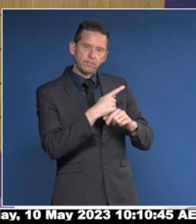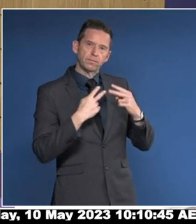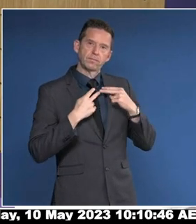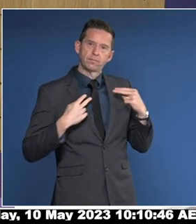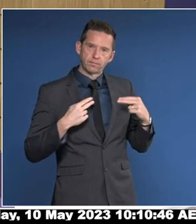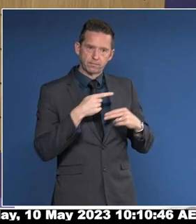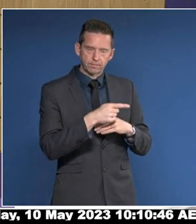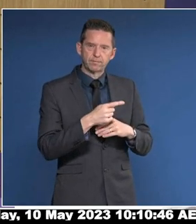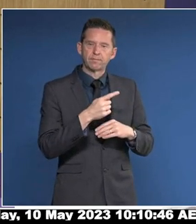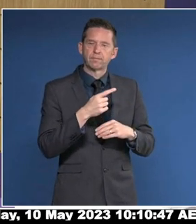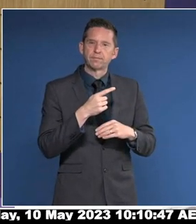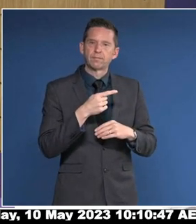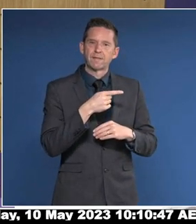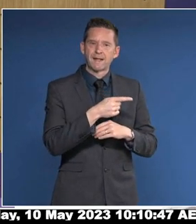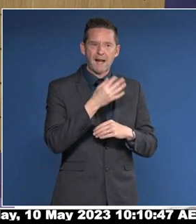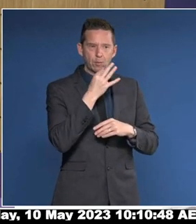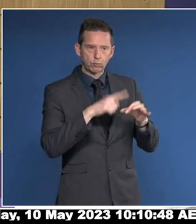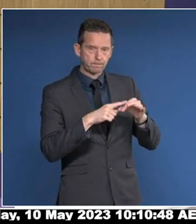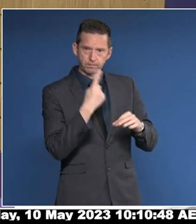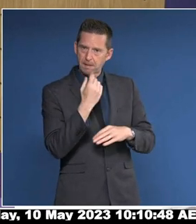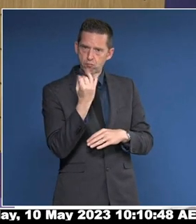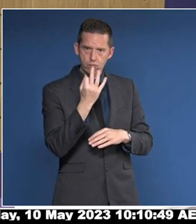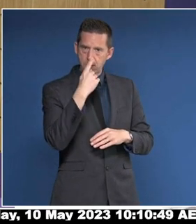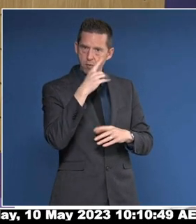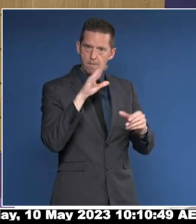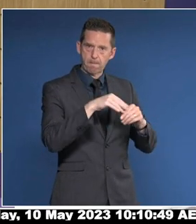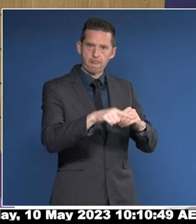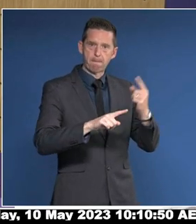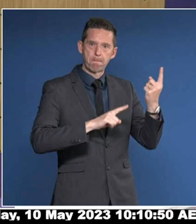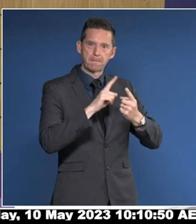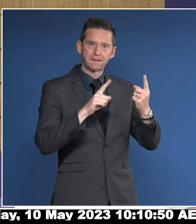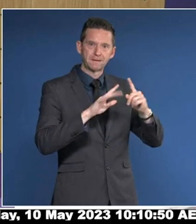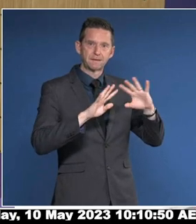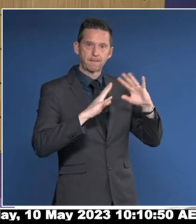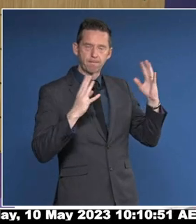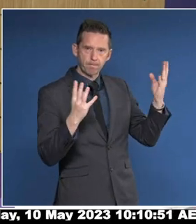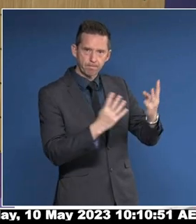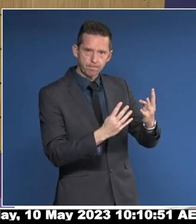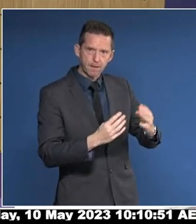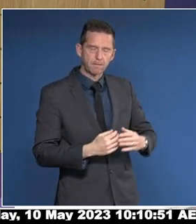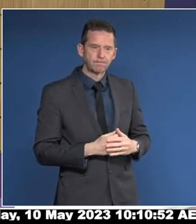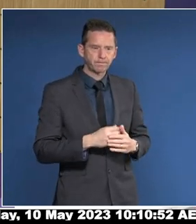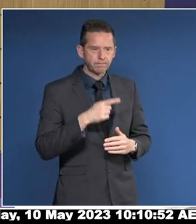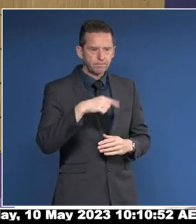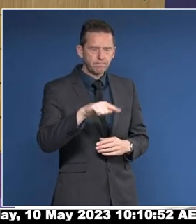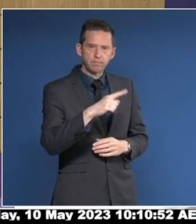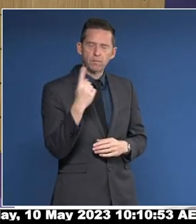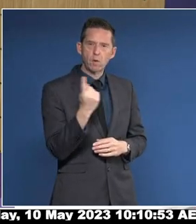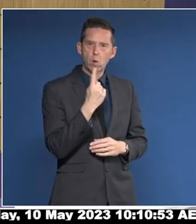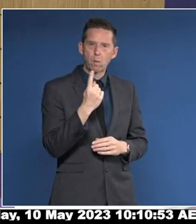meetings who could provide - who was a subject matter expert in relation to